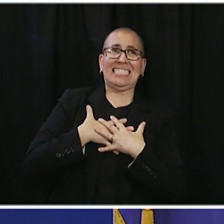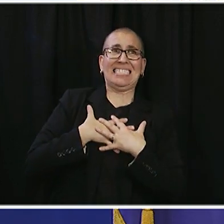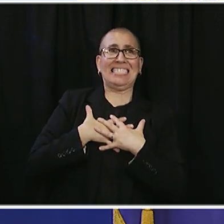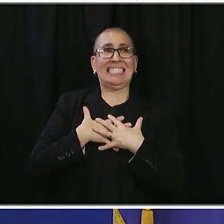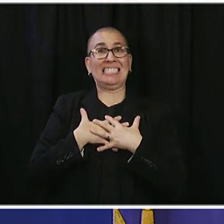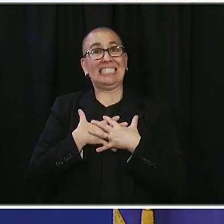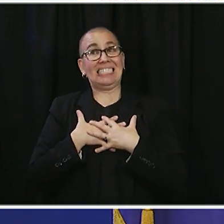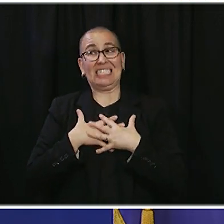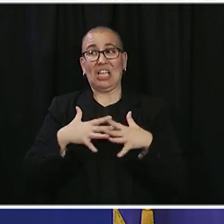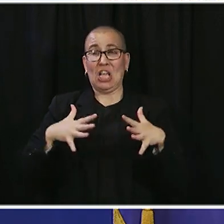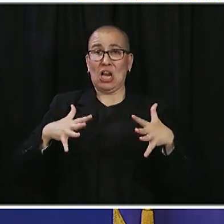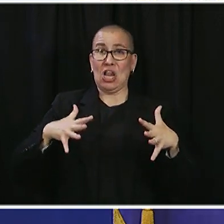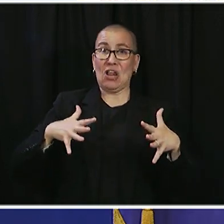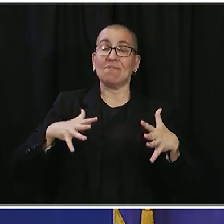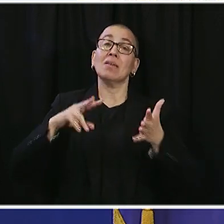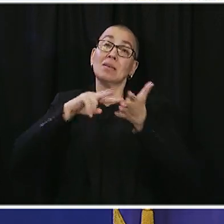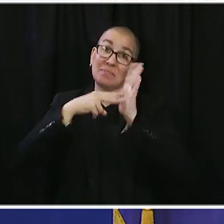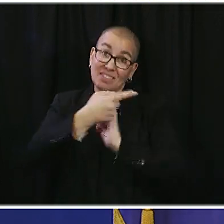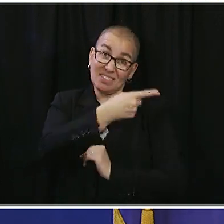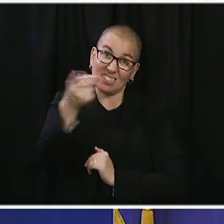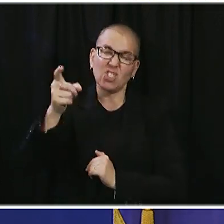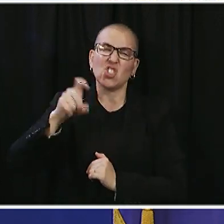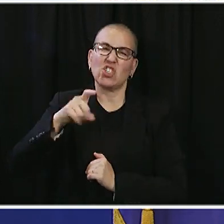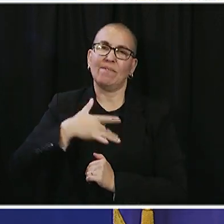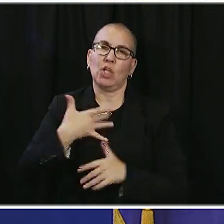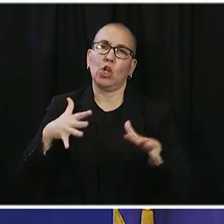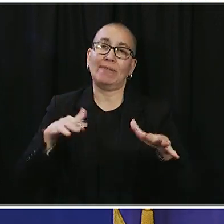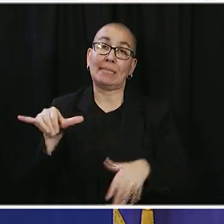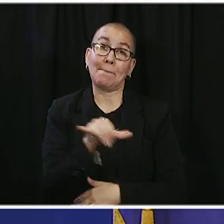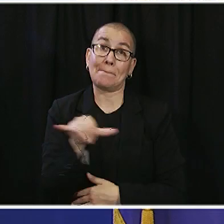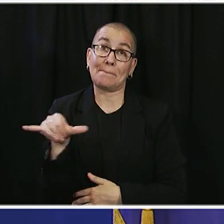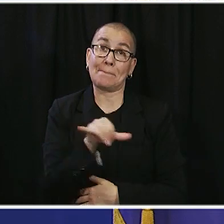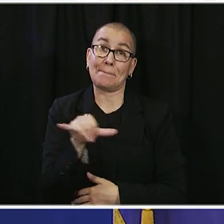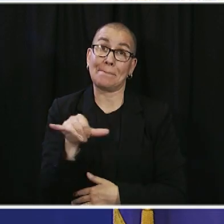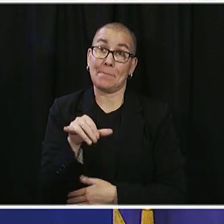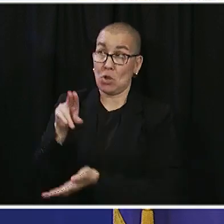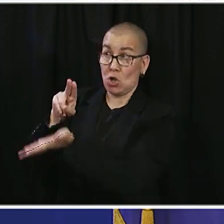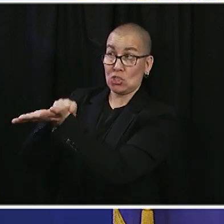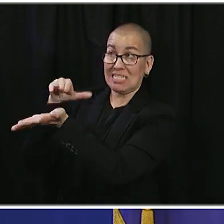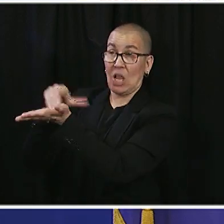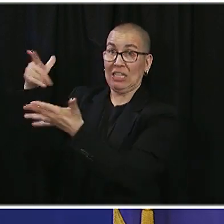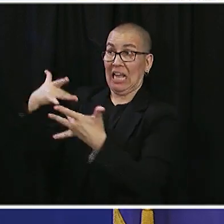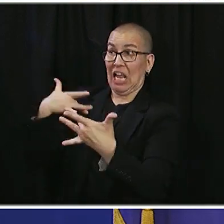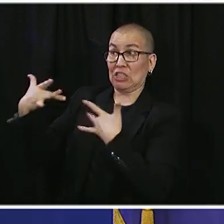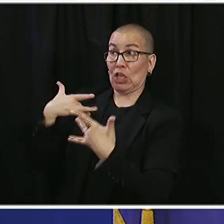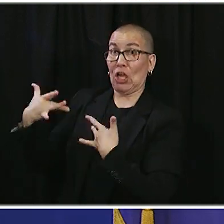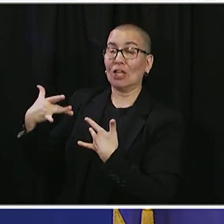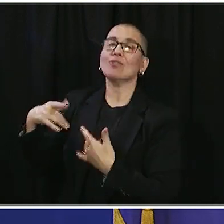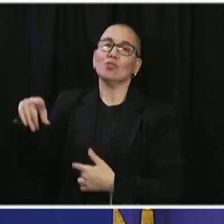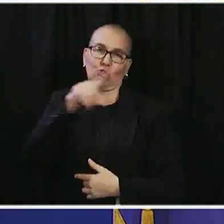IF YOUR NURSES ARE NERVOUS ABOUT IT, THERE'S PROBABLY A REASON TO BE NERVOUS ABOUT IT. AND UNTIL IT'S IN THE WAREHOUSE